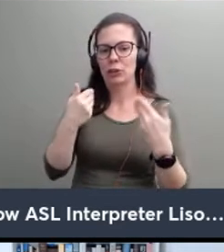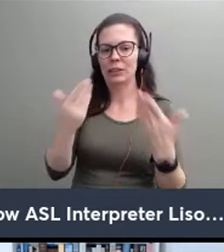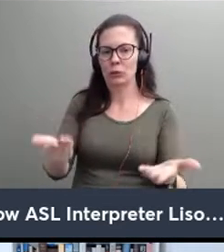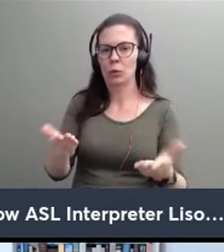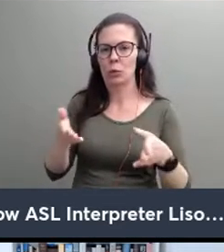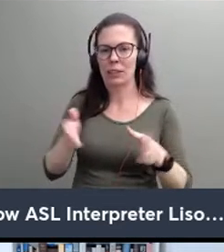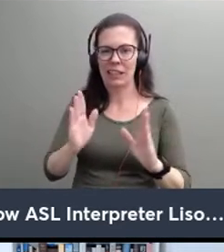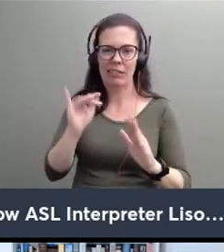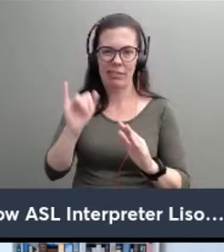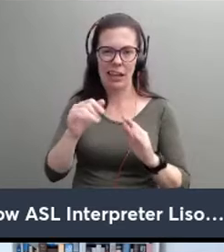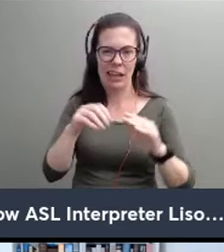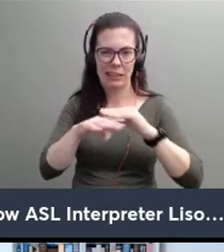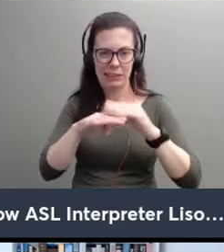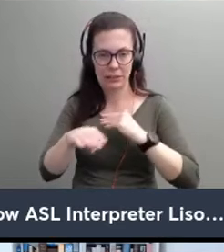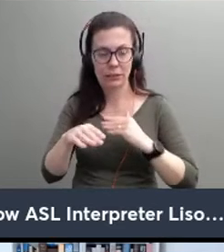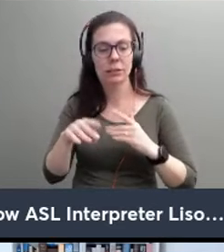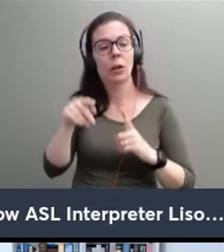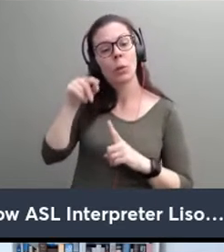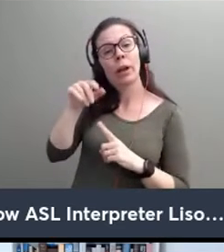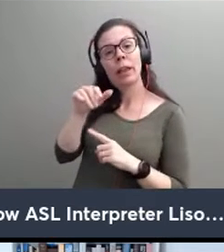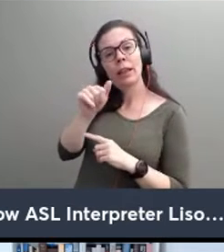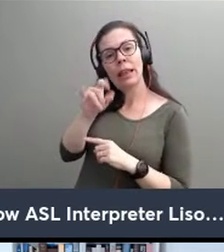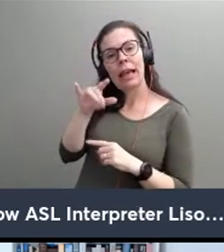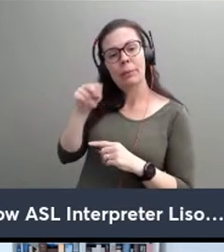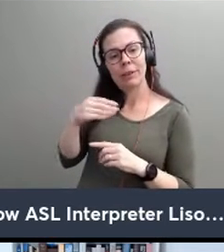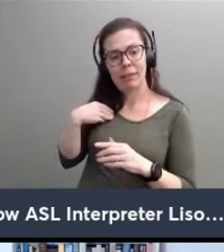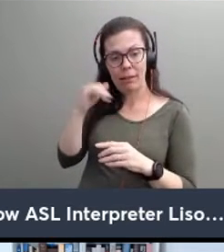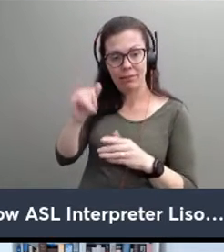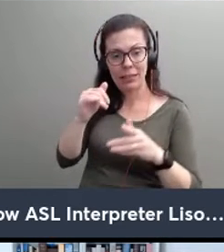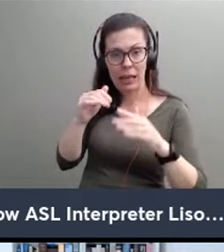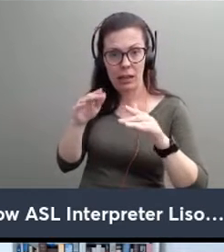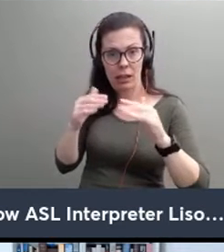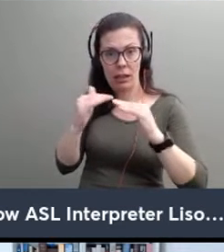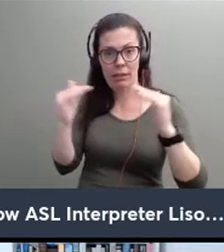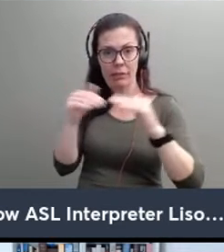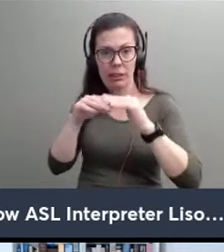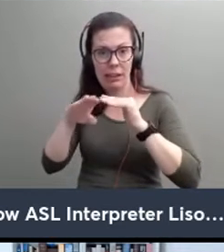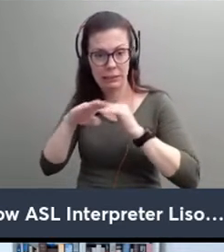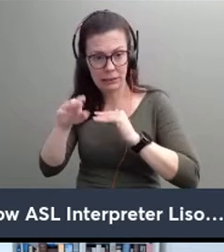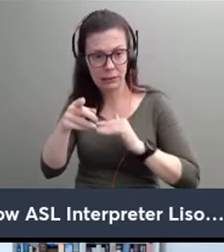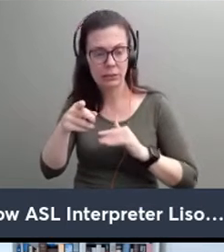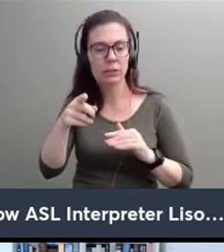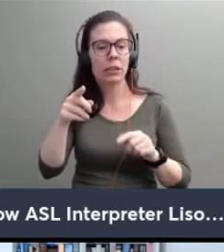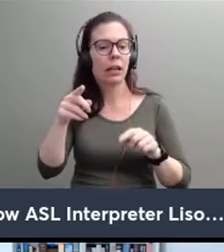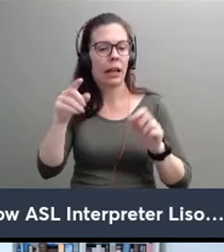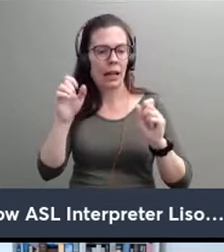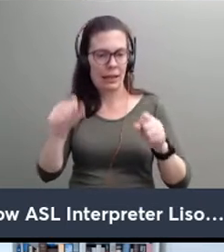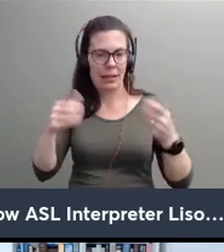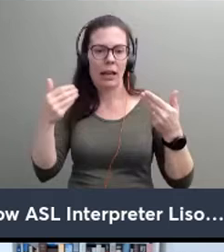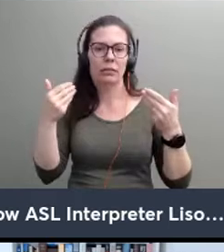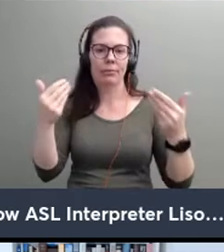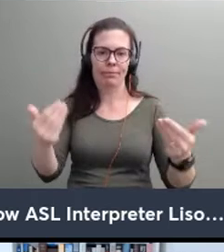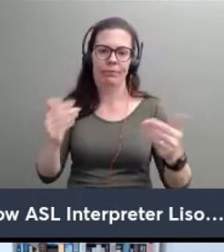When the IAM admins have this allow access, they can enable the setting on their account.